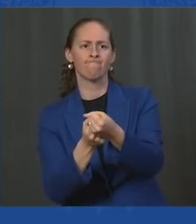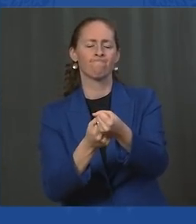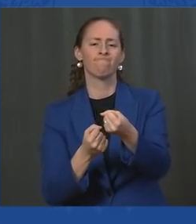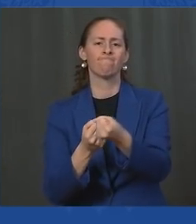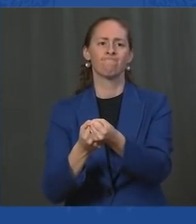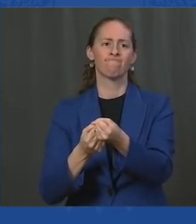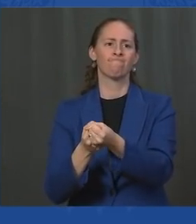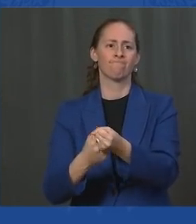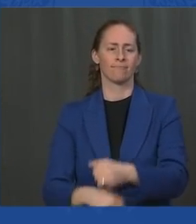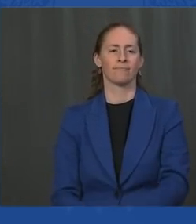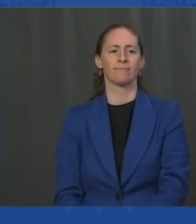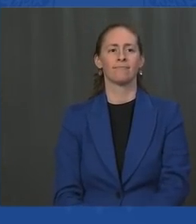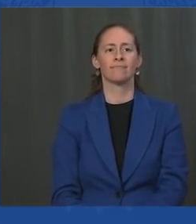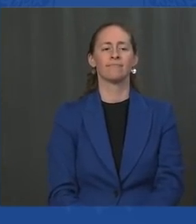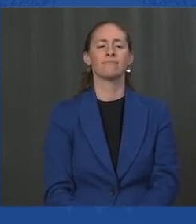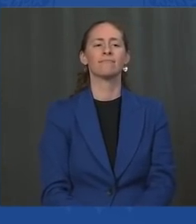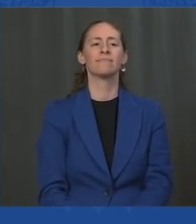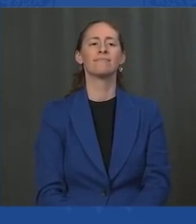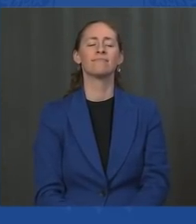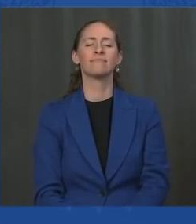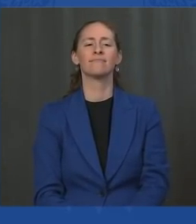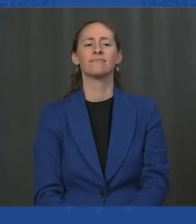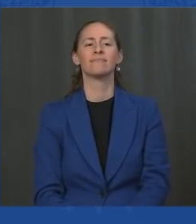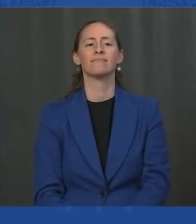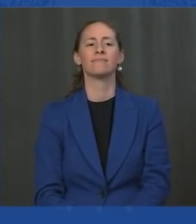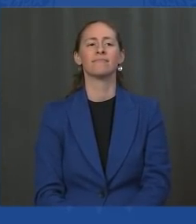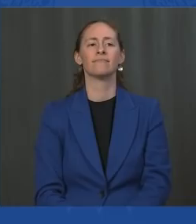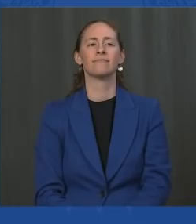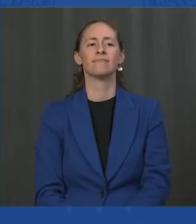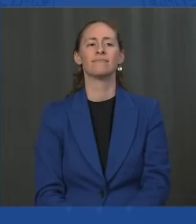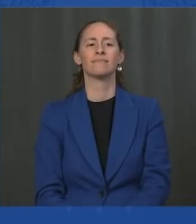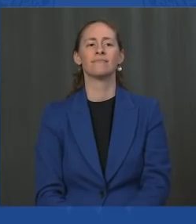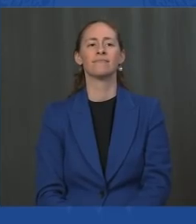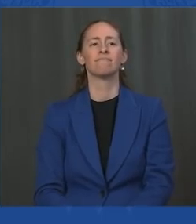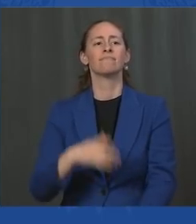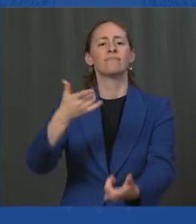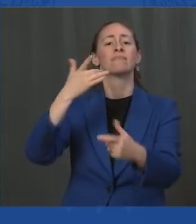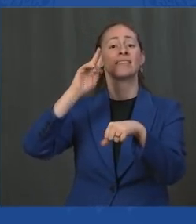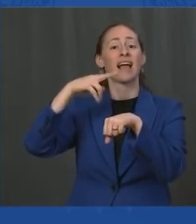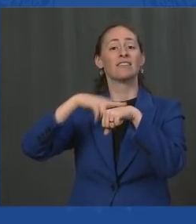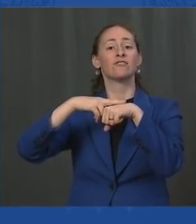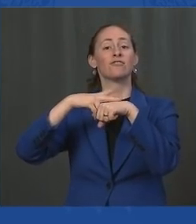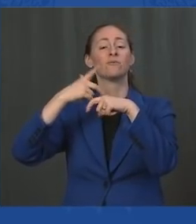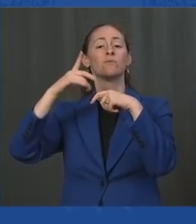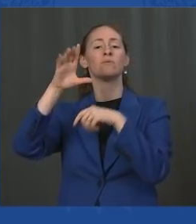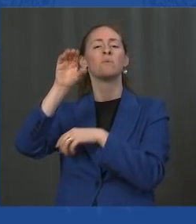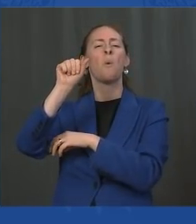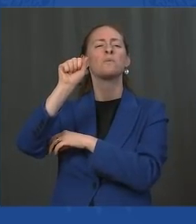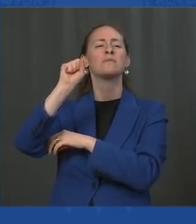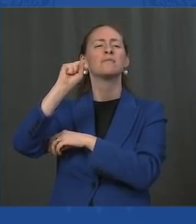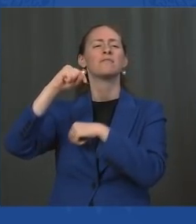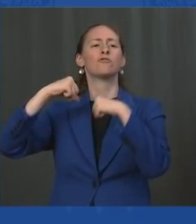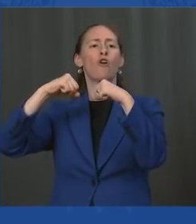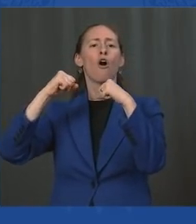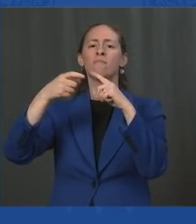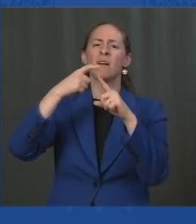of the National Guard have been activated in Louisiana, Mississippi, Alabama, and Texas, and other states to support search and rescue